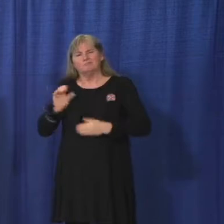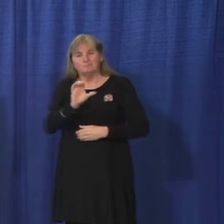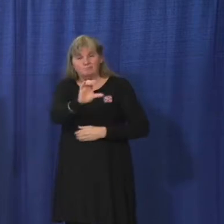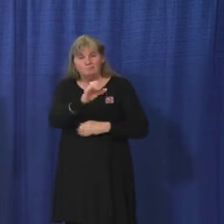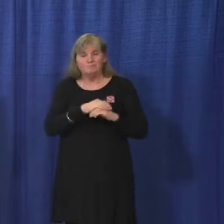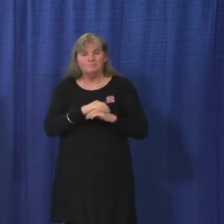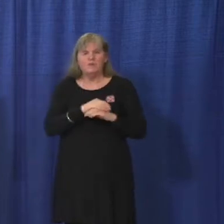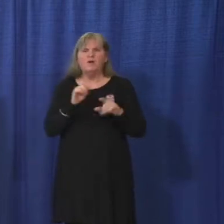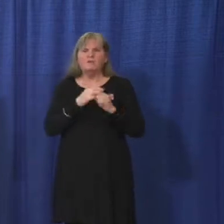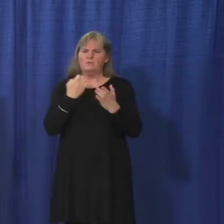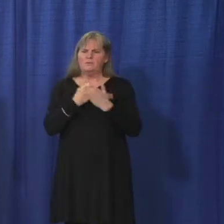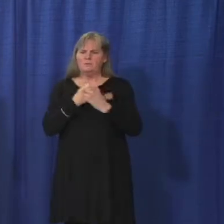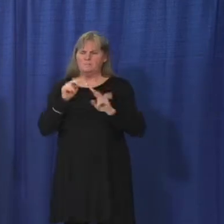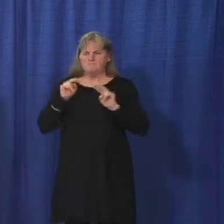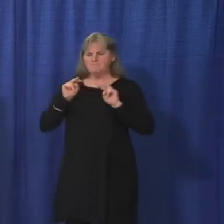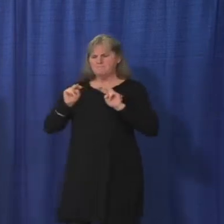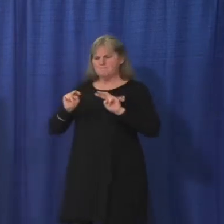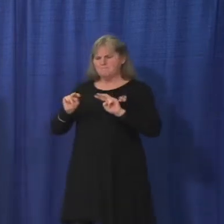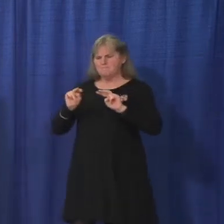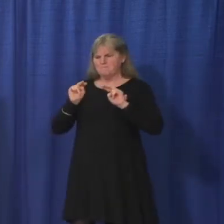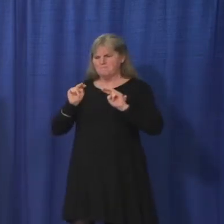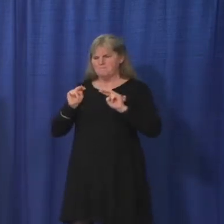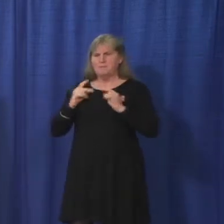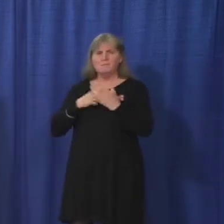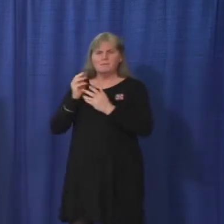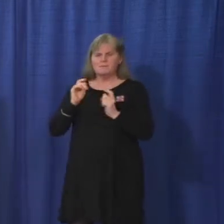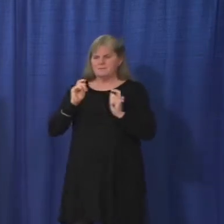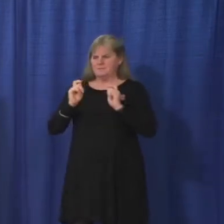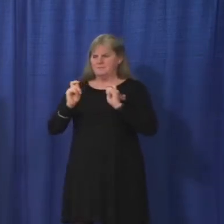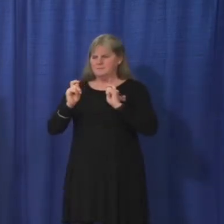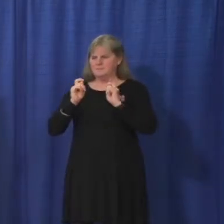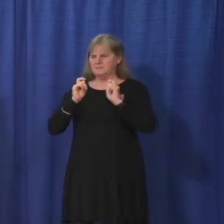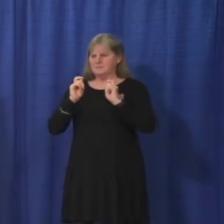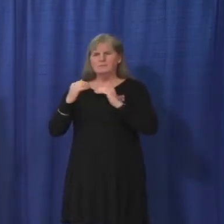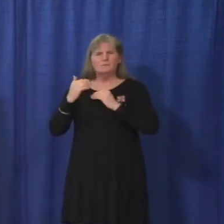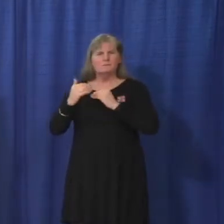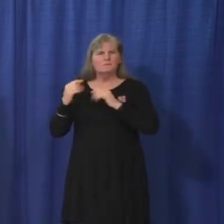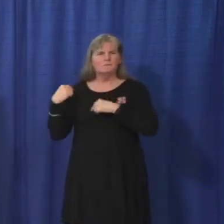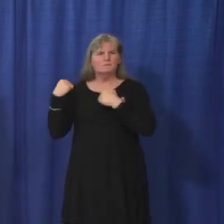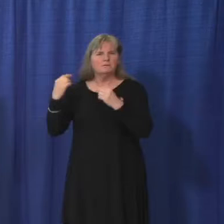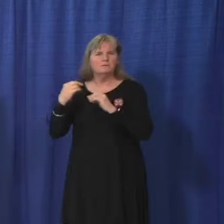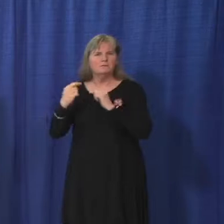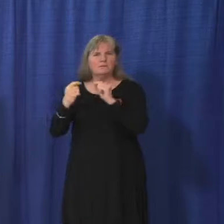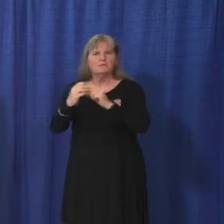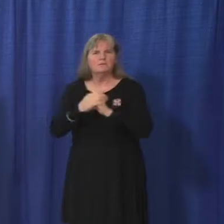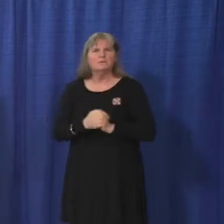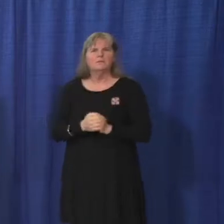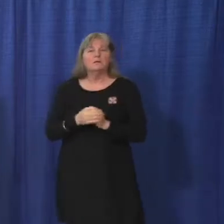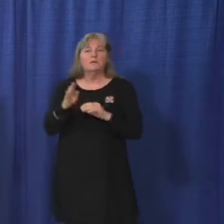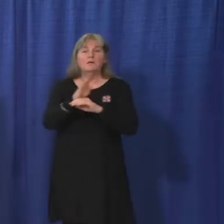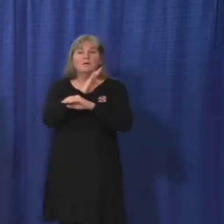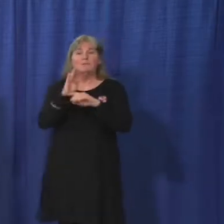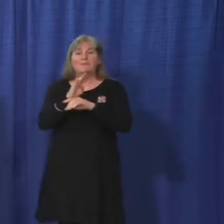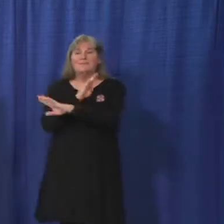programming as needed. To provide Yukon's business and community with additional support we recently announced a